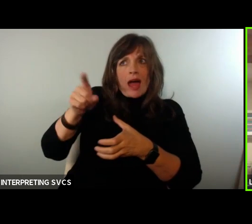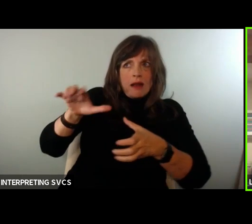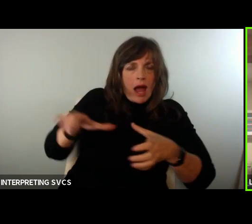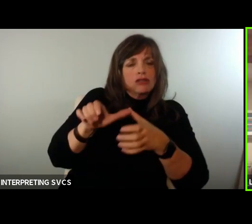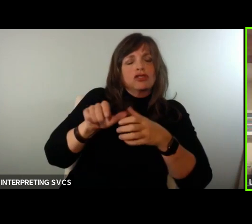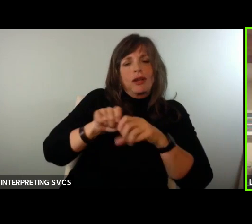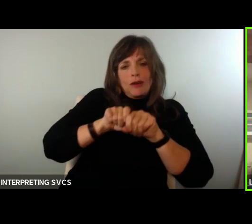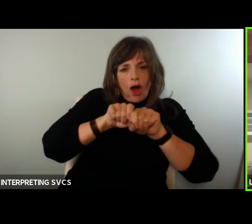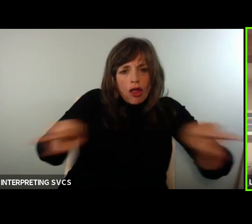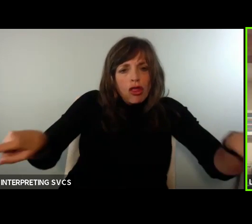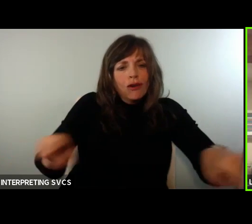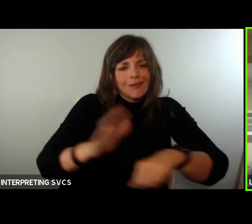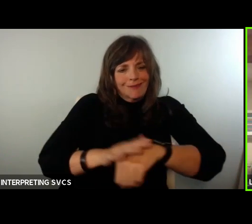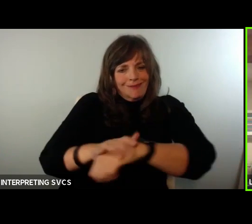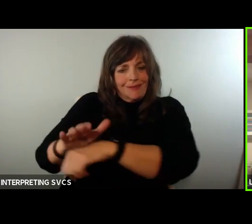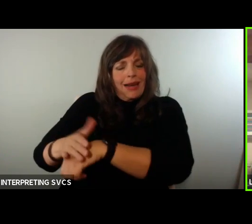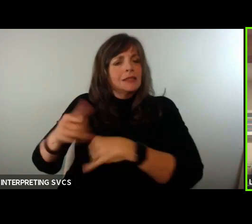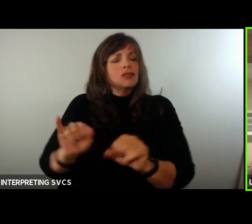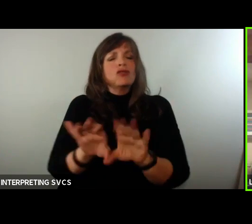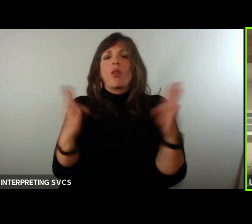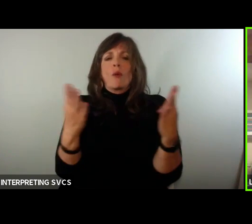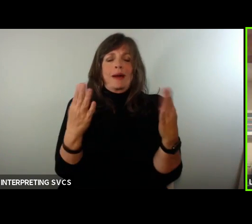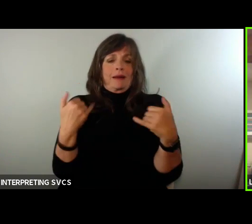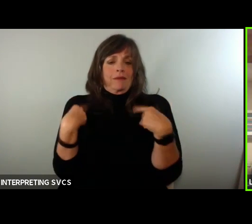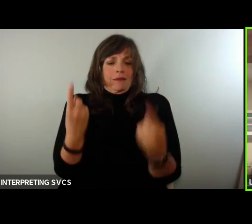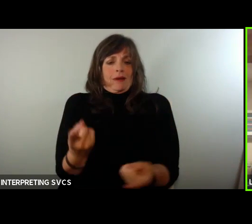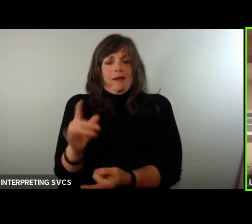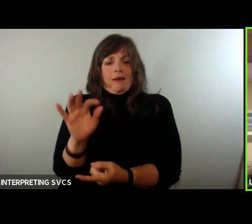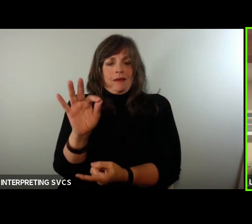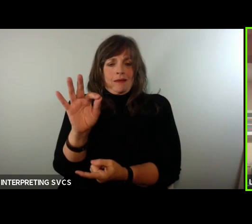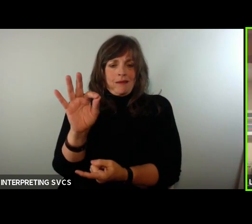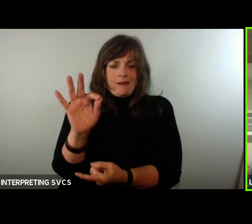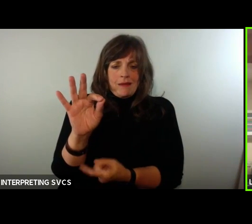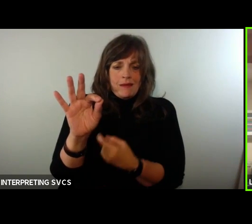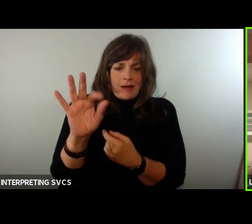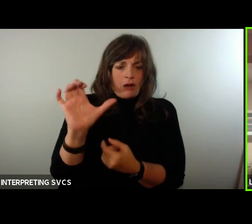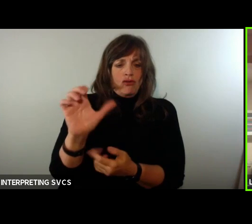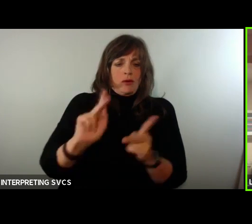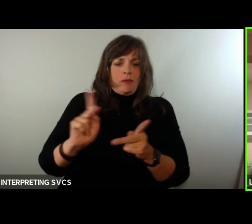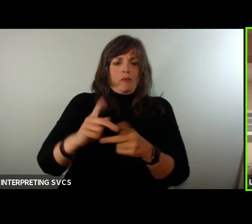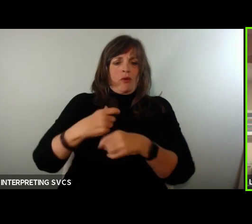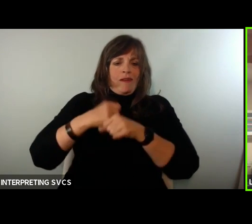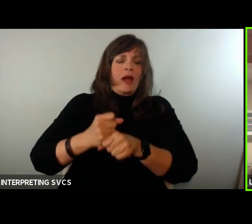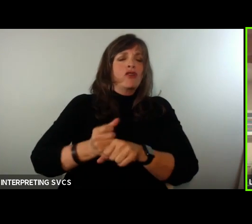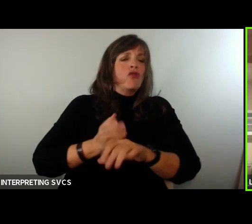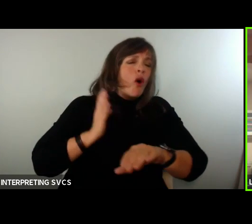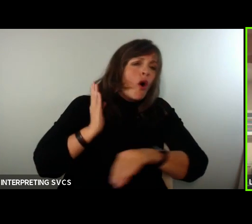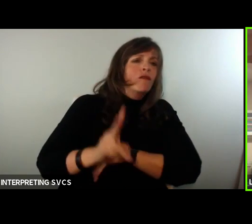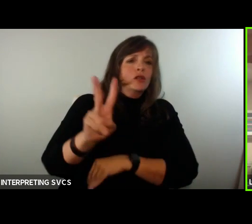nearly 900 people have generated over 2,800 messages to Capitol Hill.